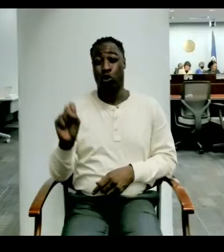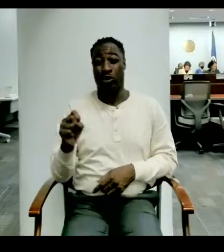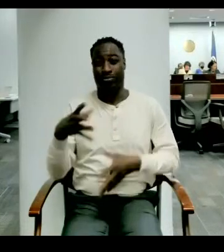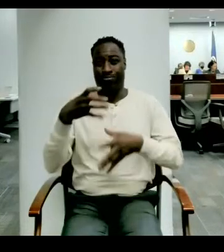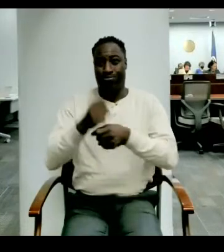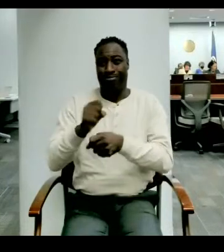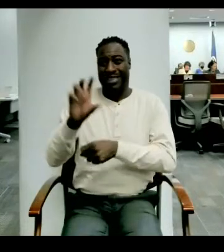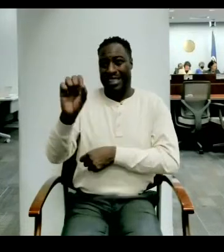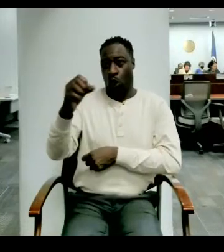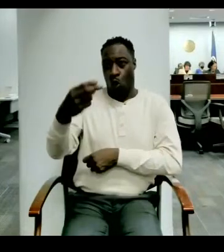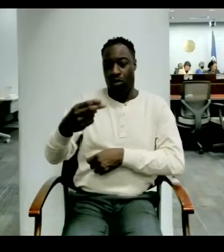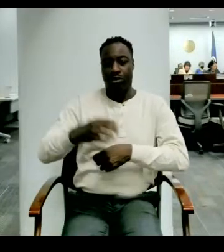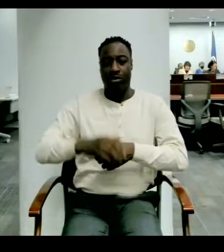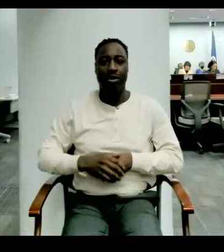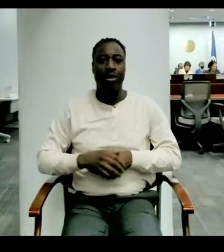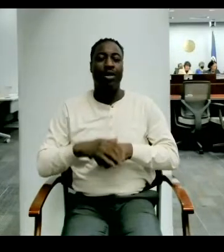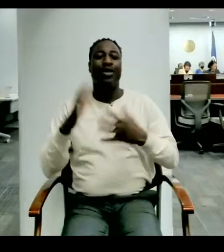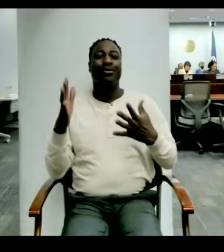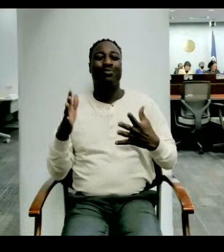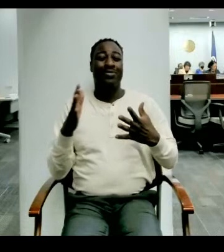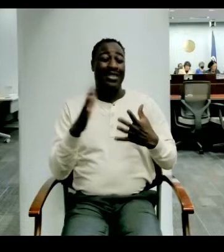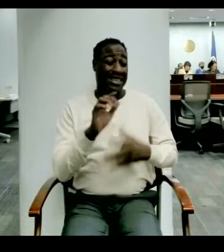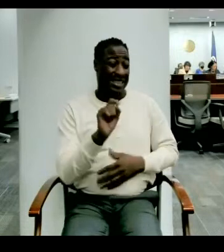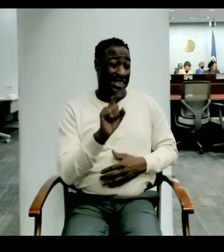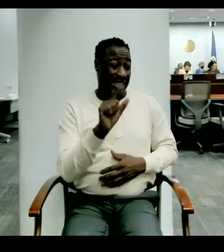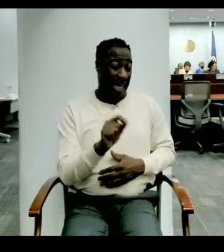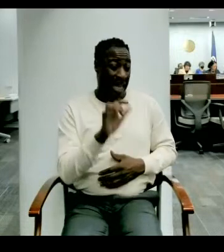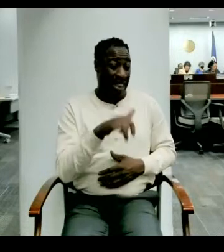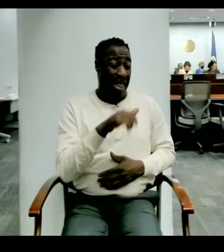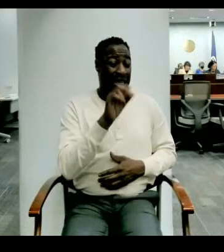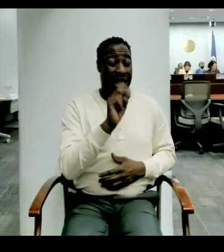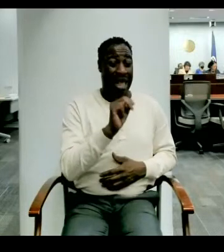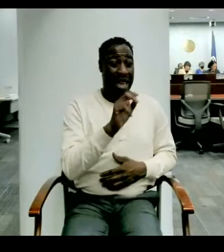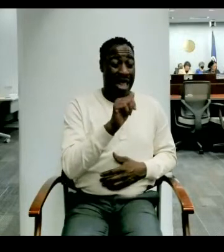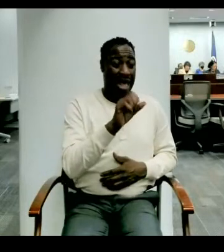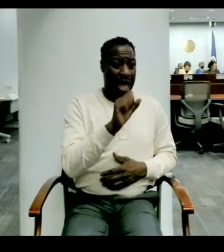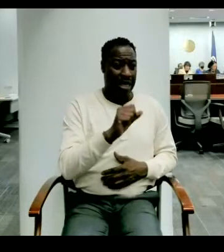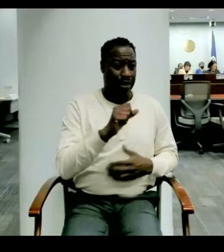tension between the data that the NAS is recommending, that the EEOC gathers on each